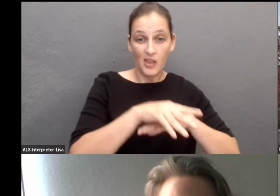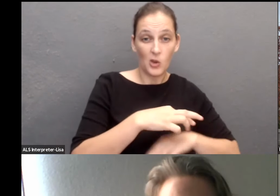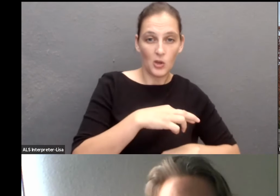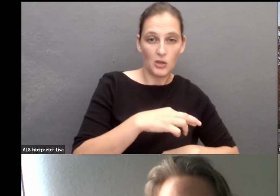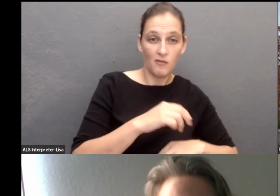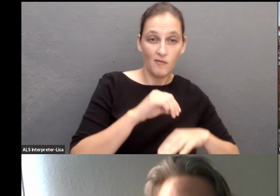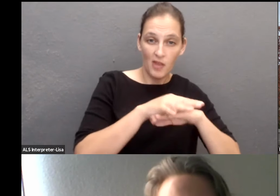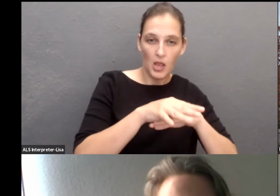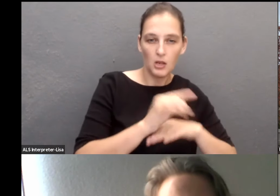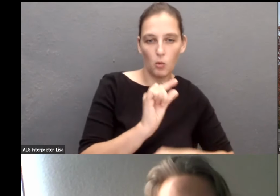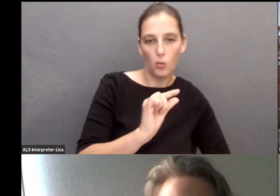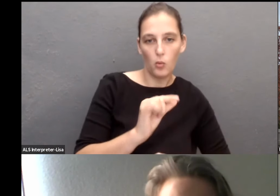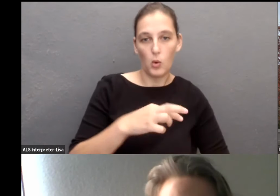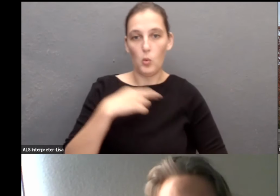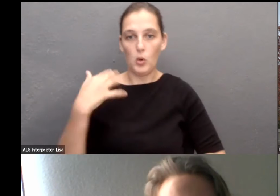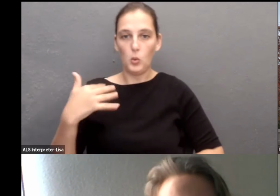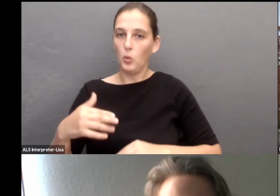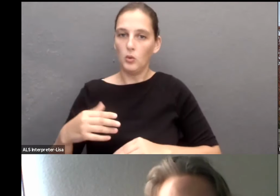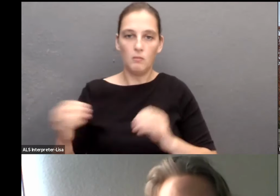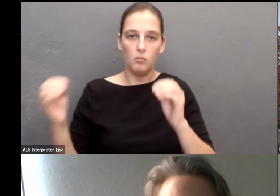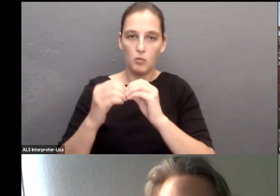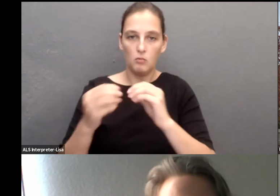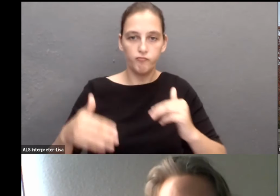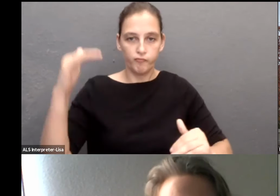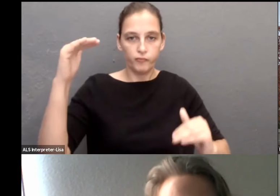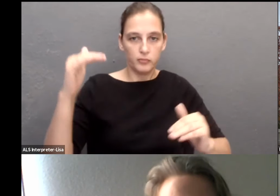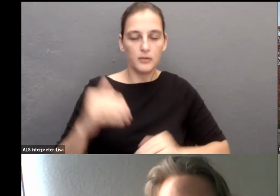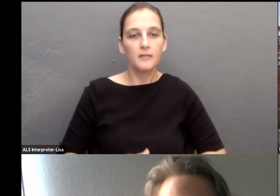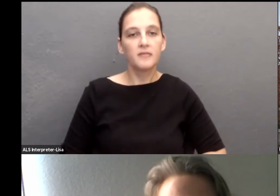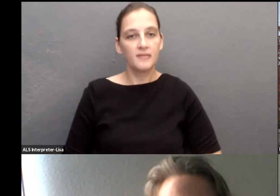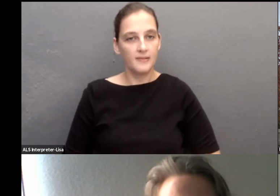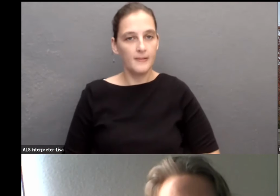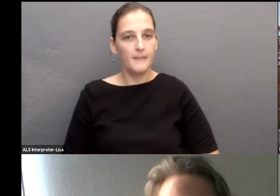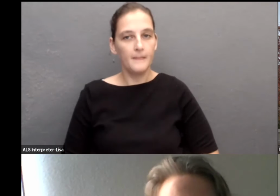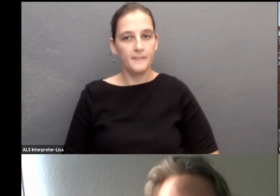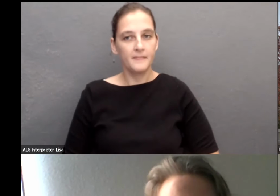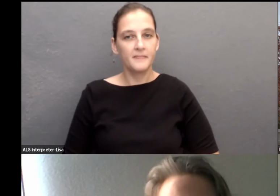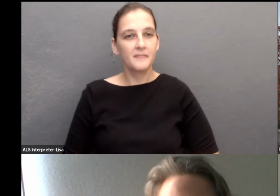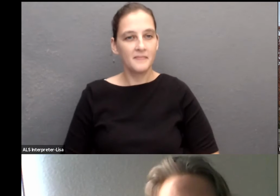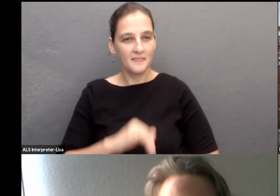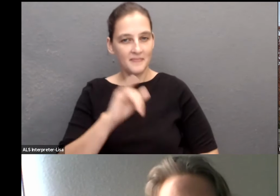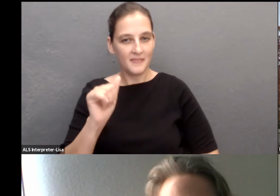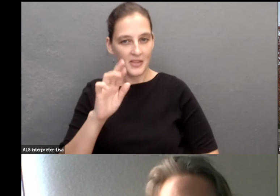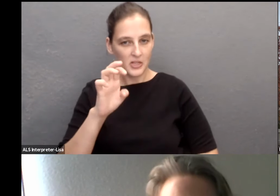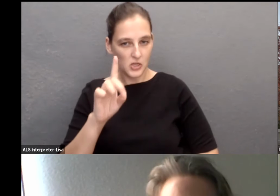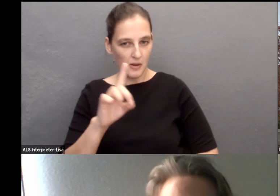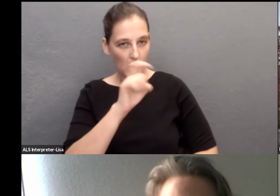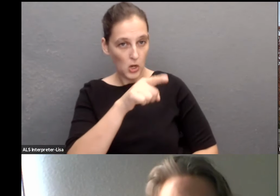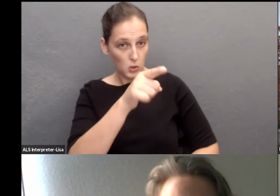Peggy Holtz: Okay, well, so Jared now that you are vaccinated, you know, what are some